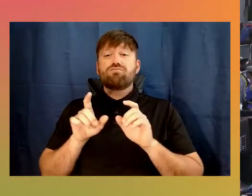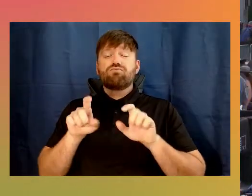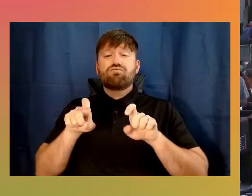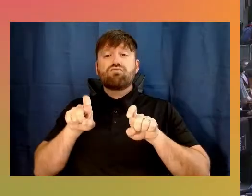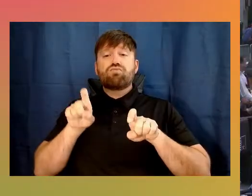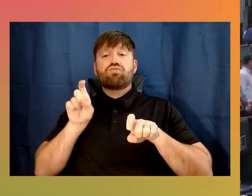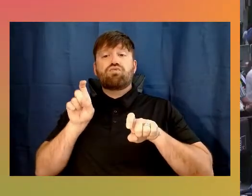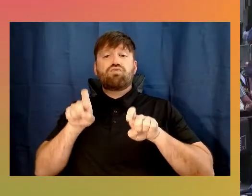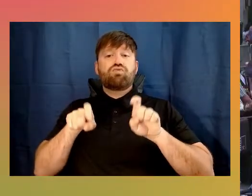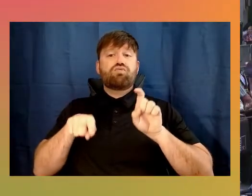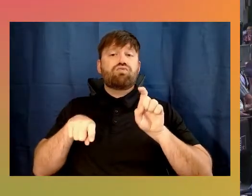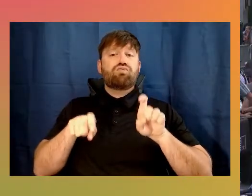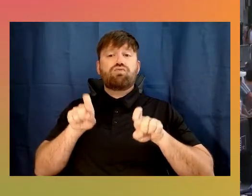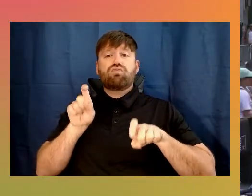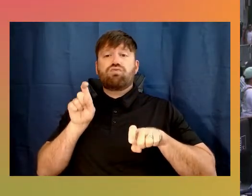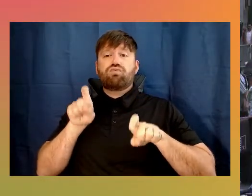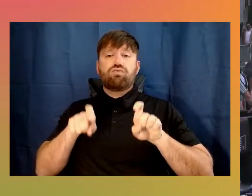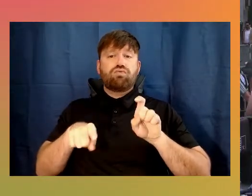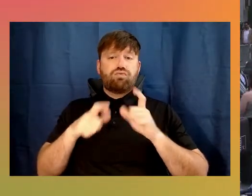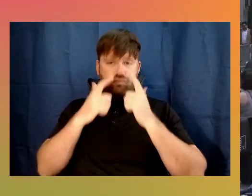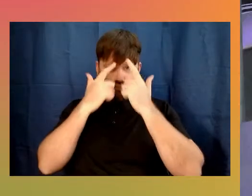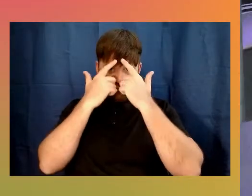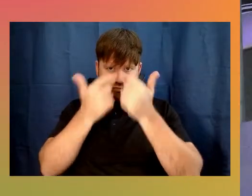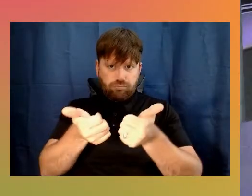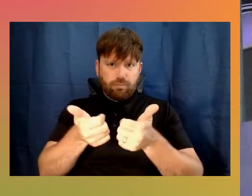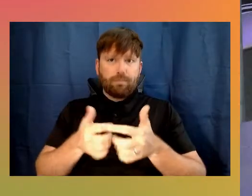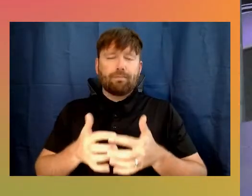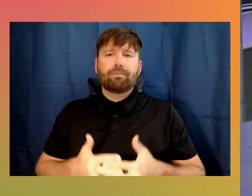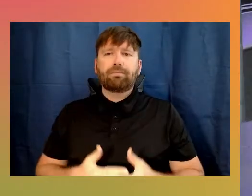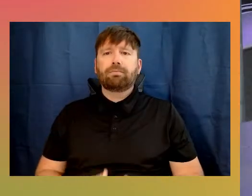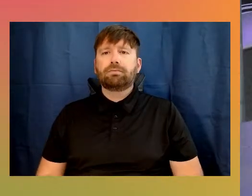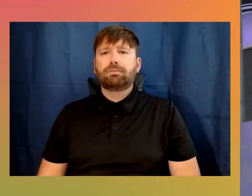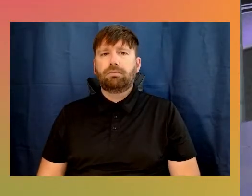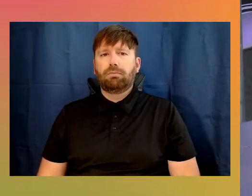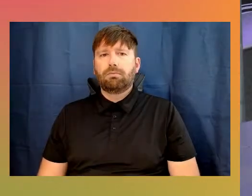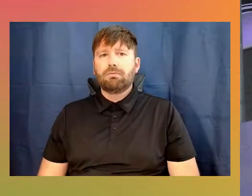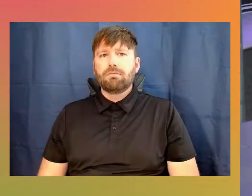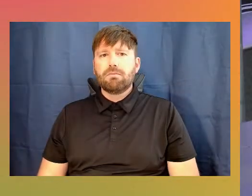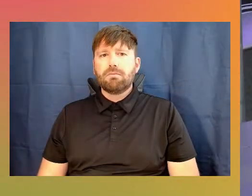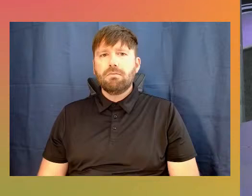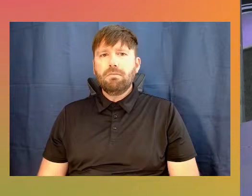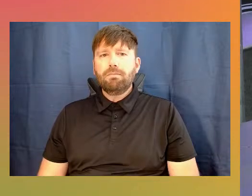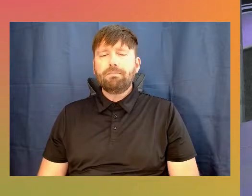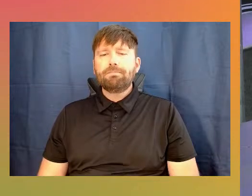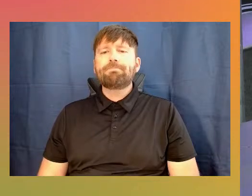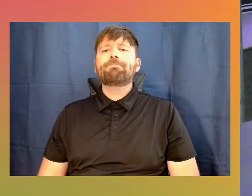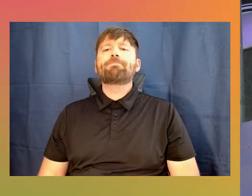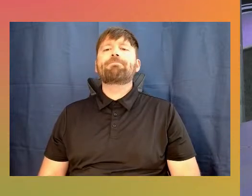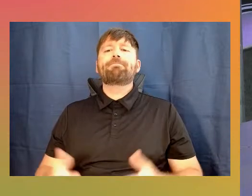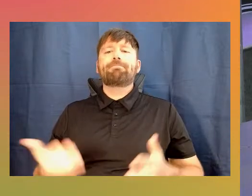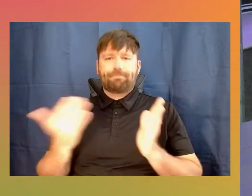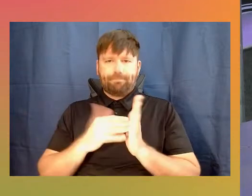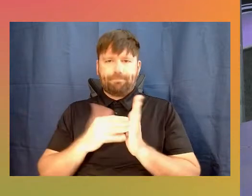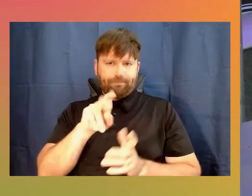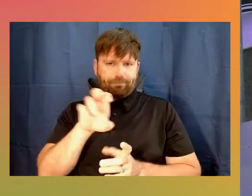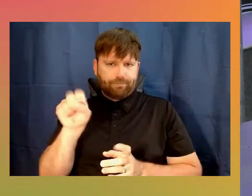EXTEND ONE LEG AND THEN THE